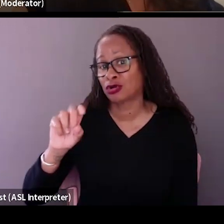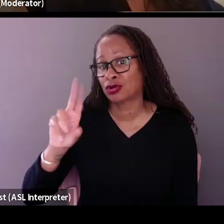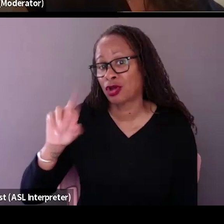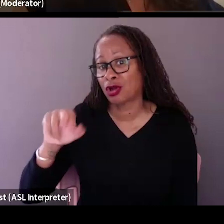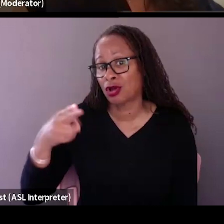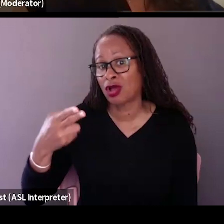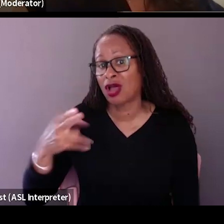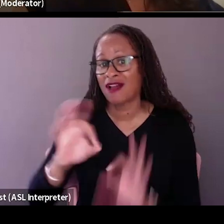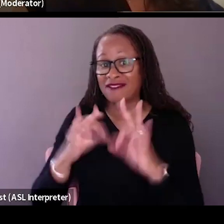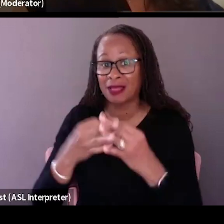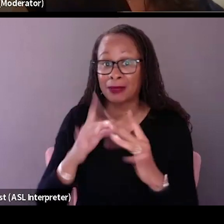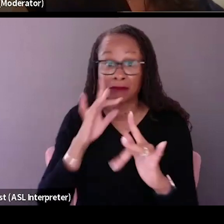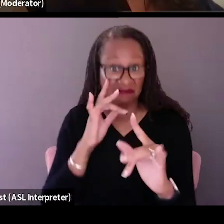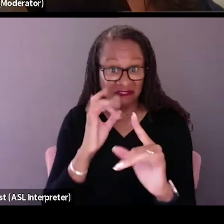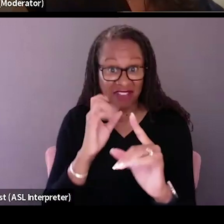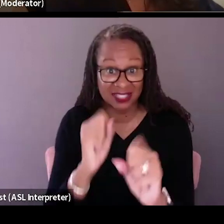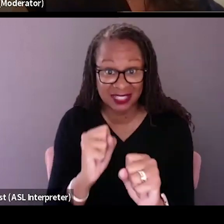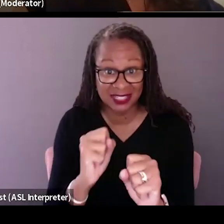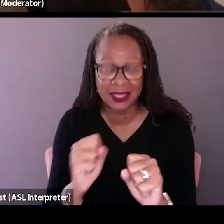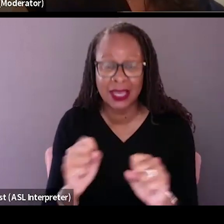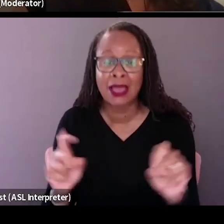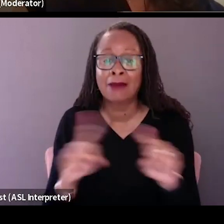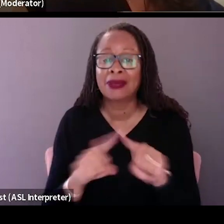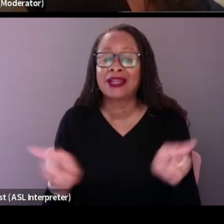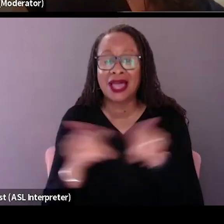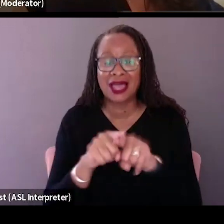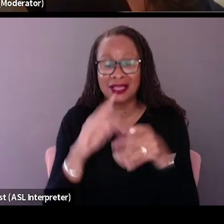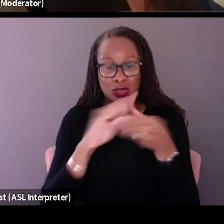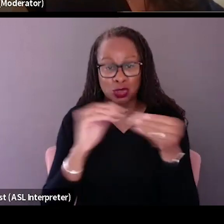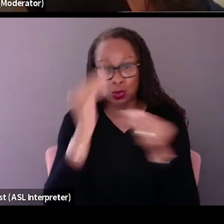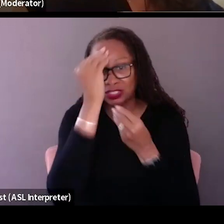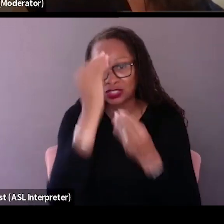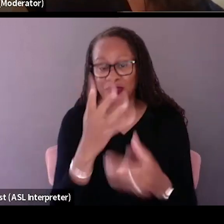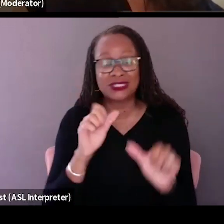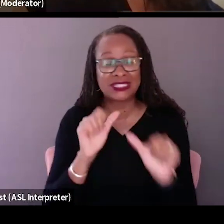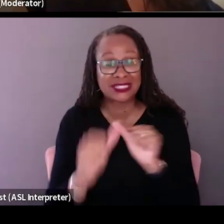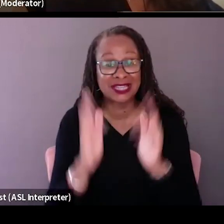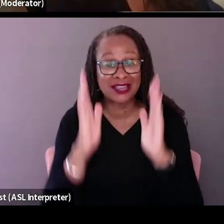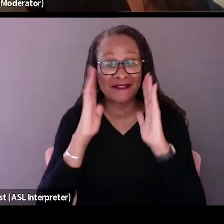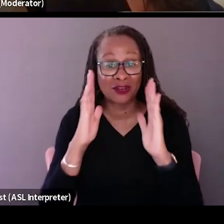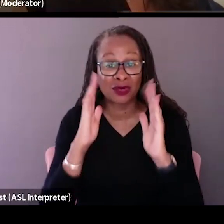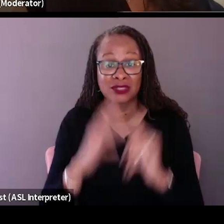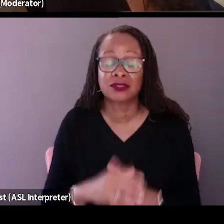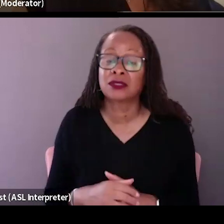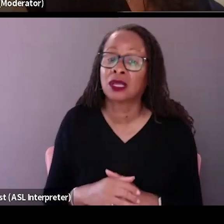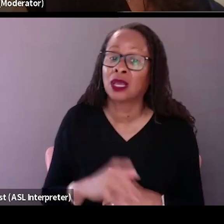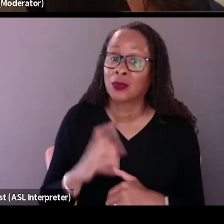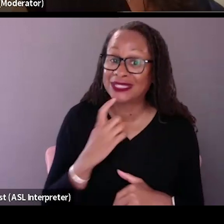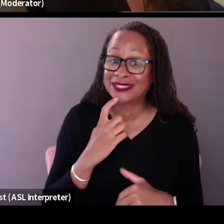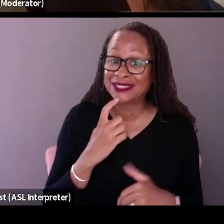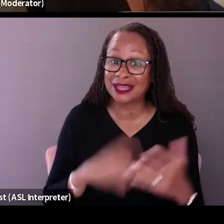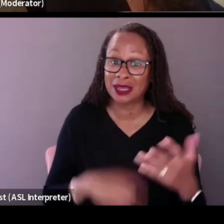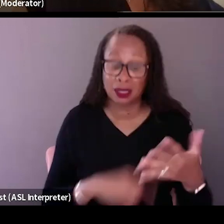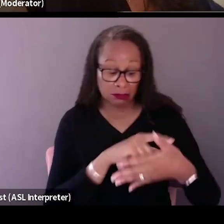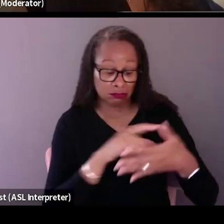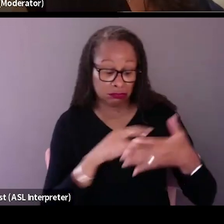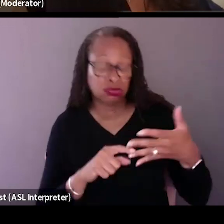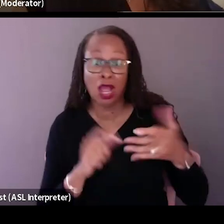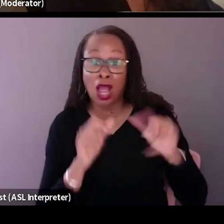But as storytellers, we had to keep the focus. We had to say like, these are ongoing, quote, investigations